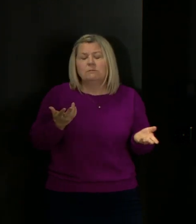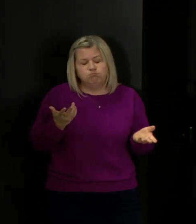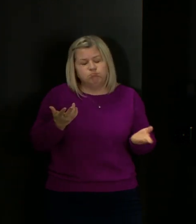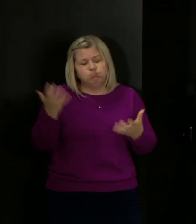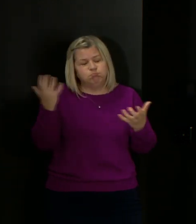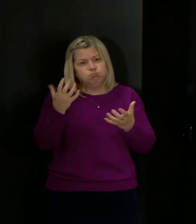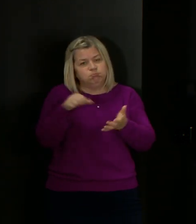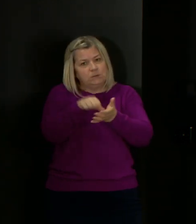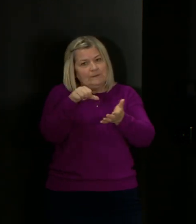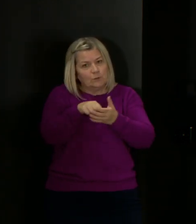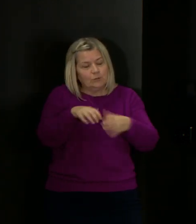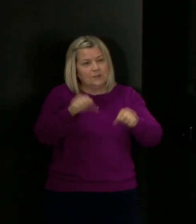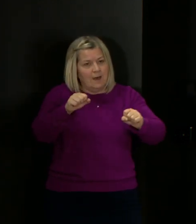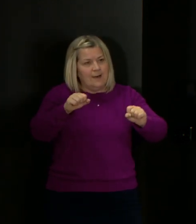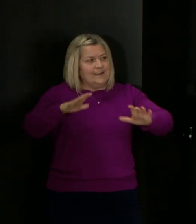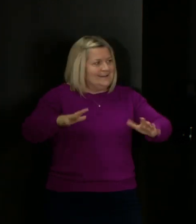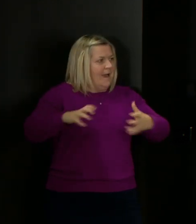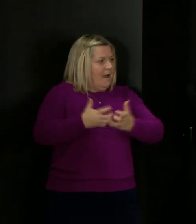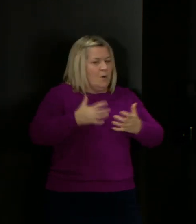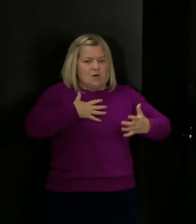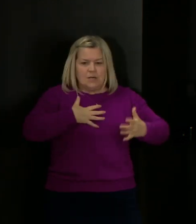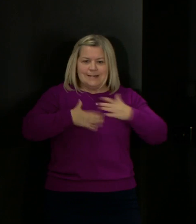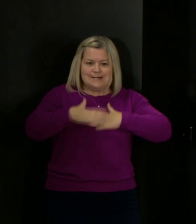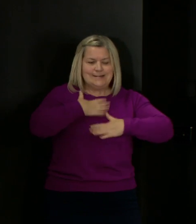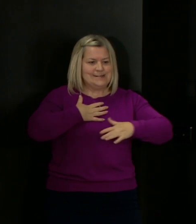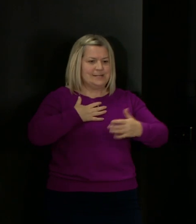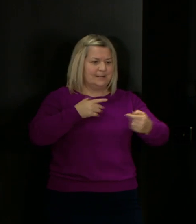to start, but they are important. The aim is to have an open and honest